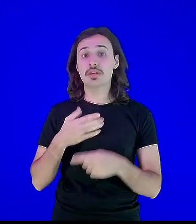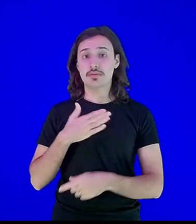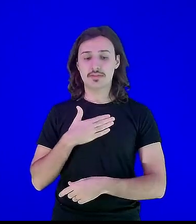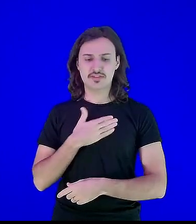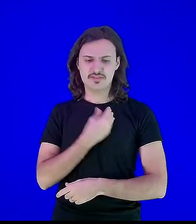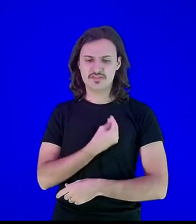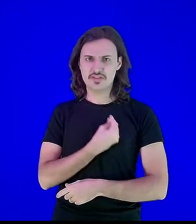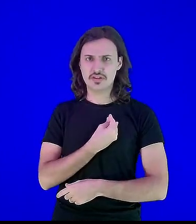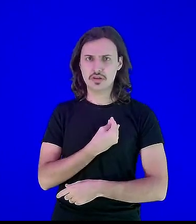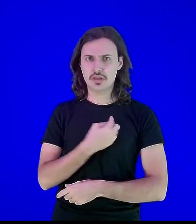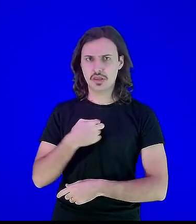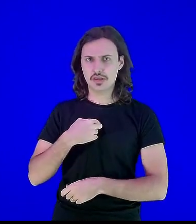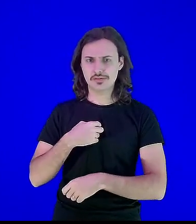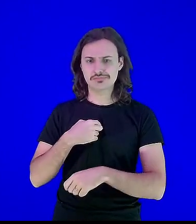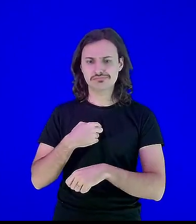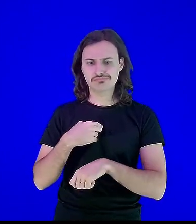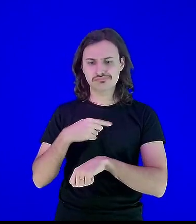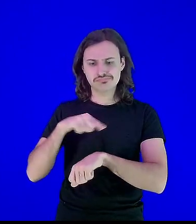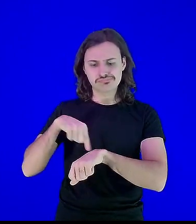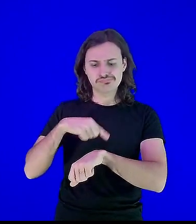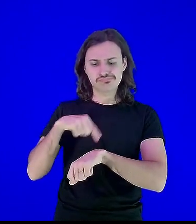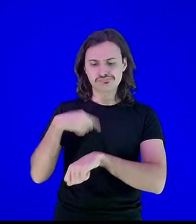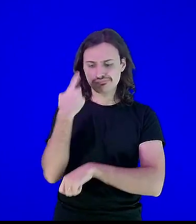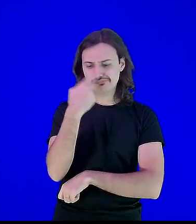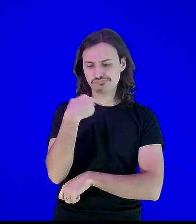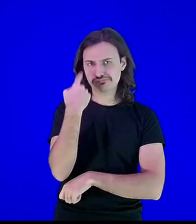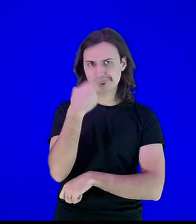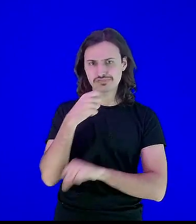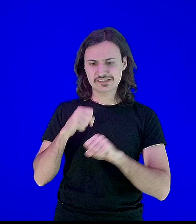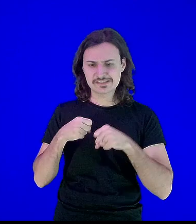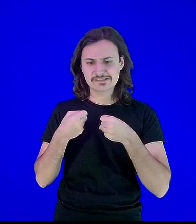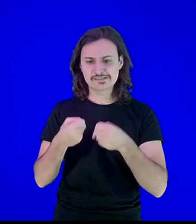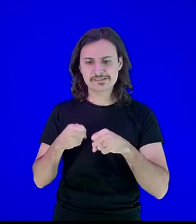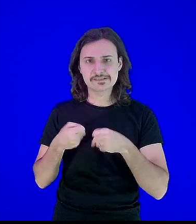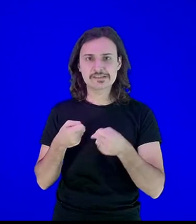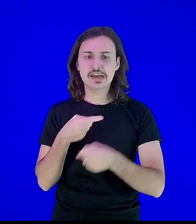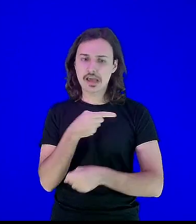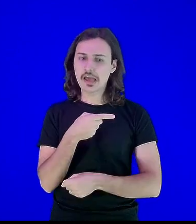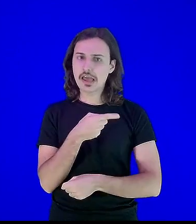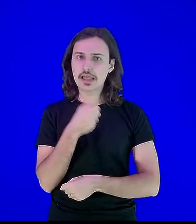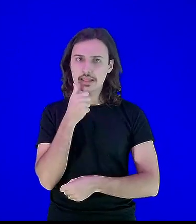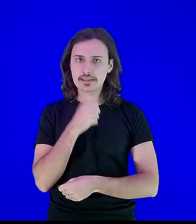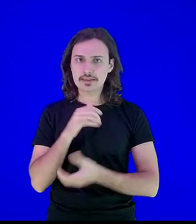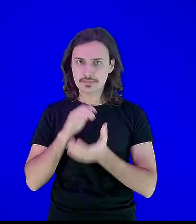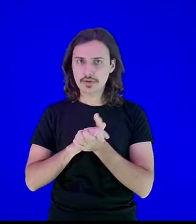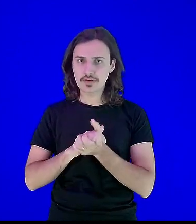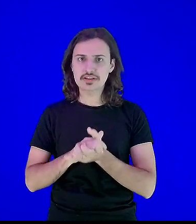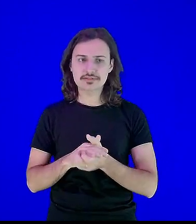has been really patient and encouraging me a lot to go through with it